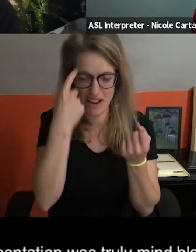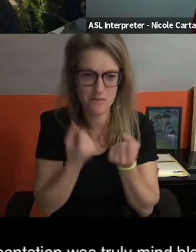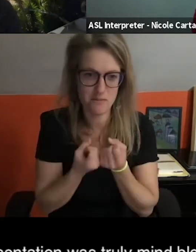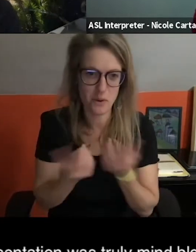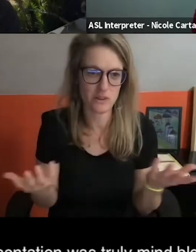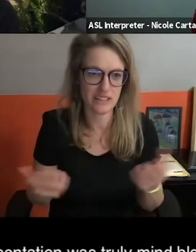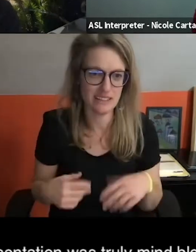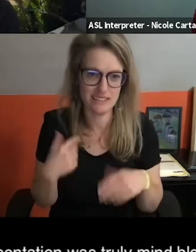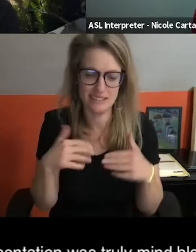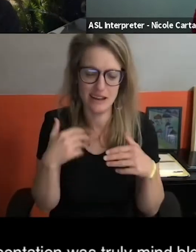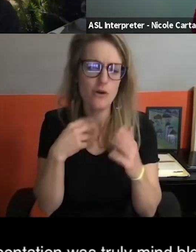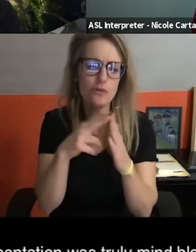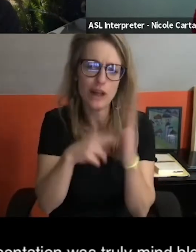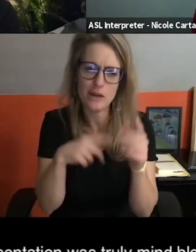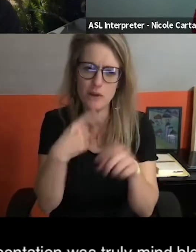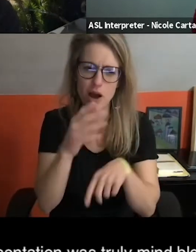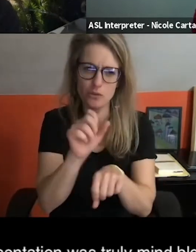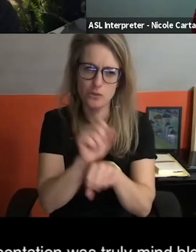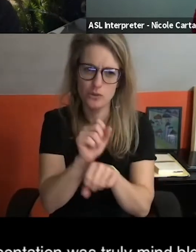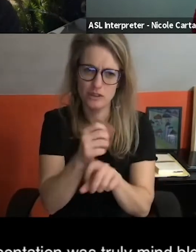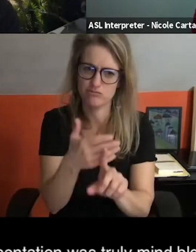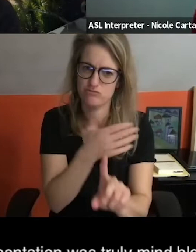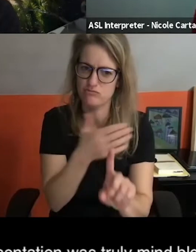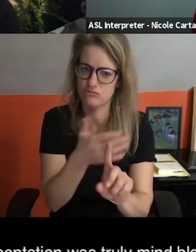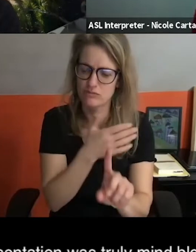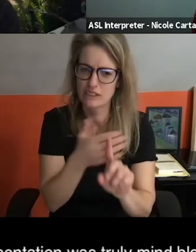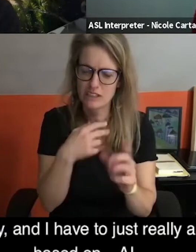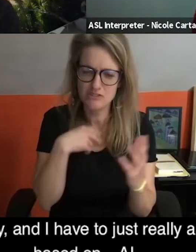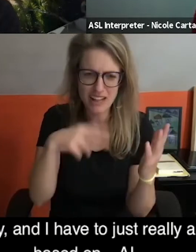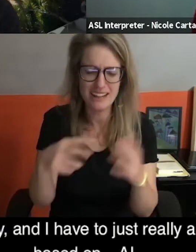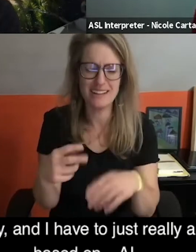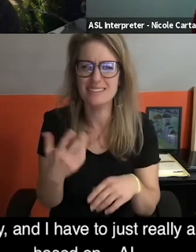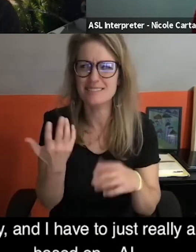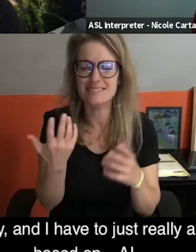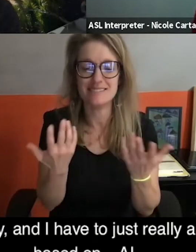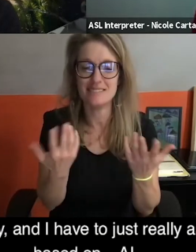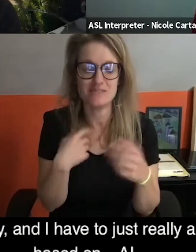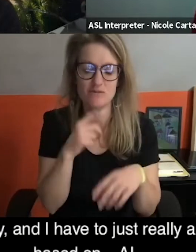wow your presentation is truly mind-blowing i had read about your work previously